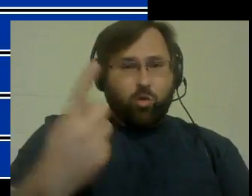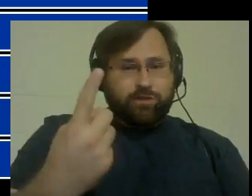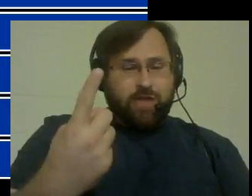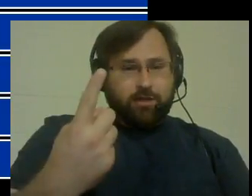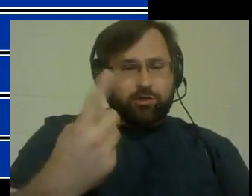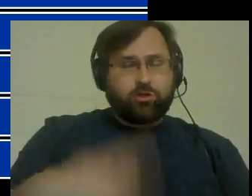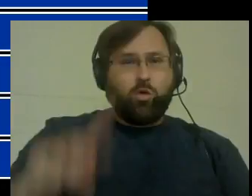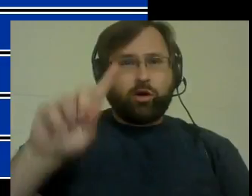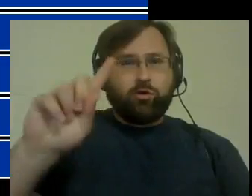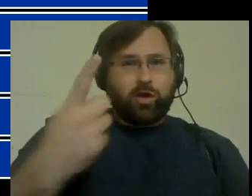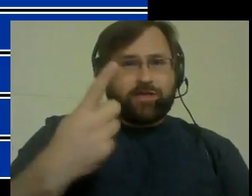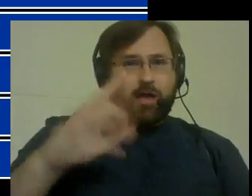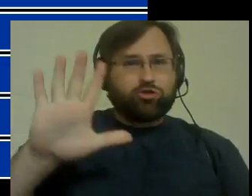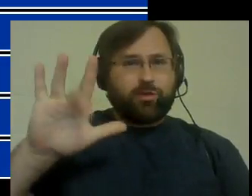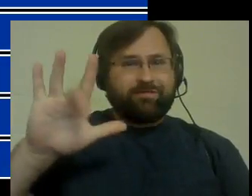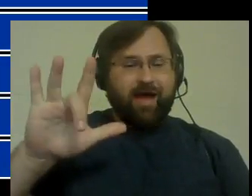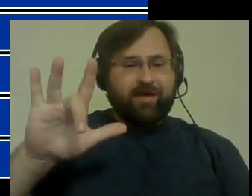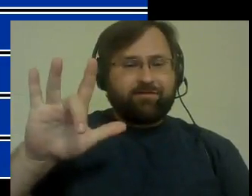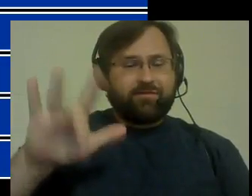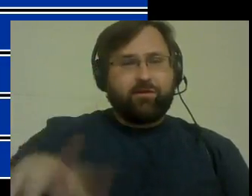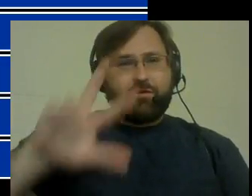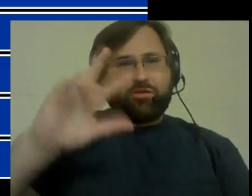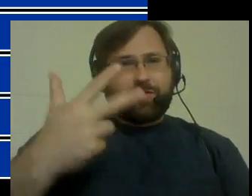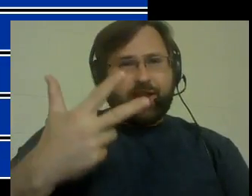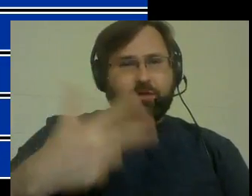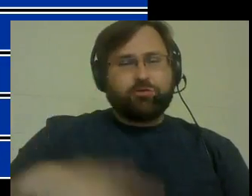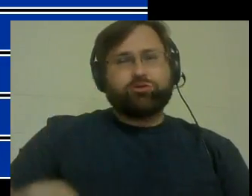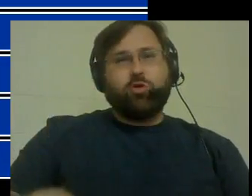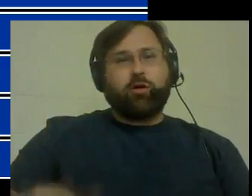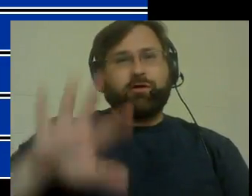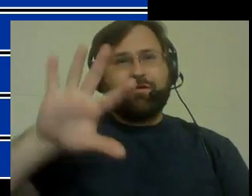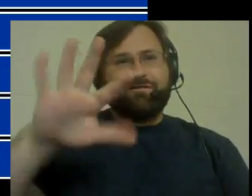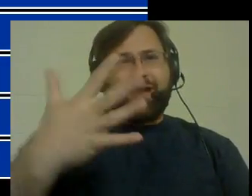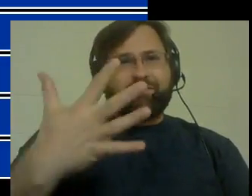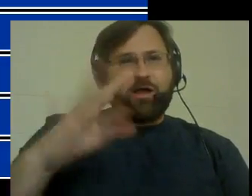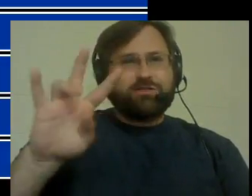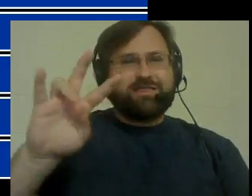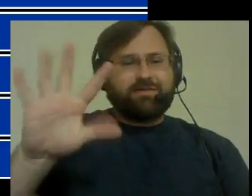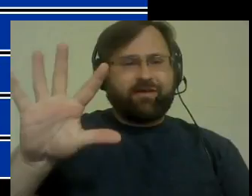one dollar or a dollar twenty-five three dollars or five dollar seventy-five